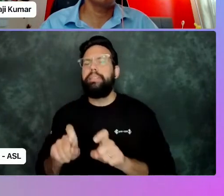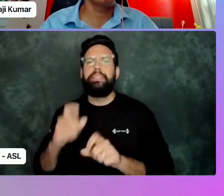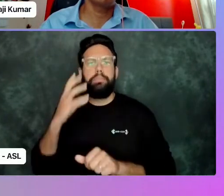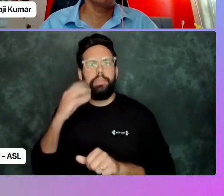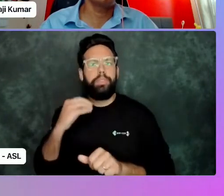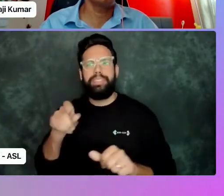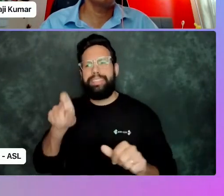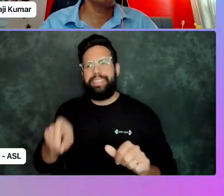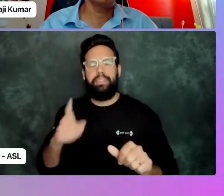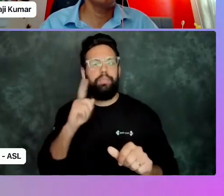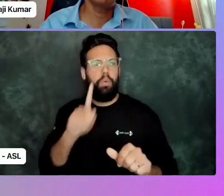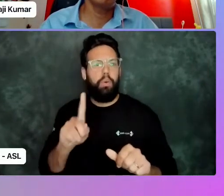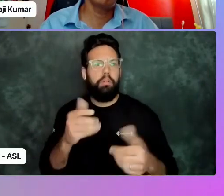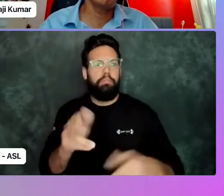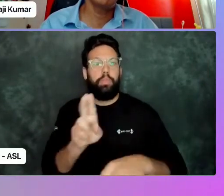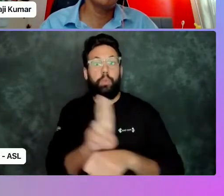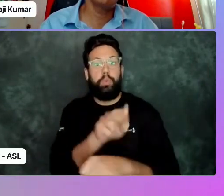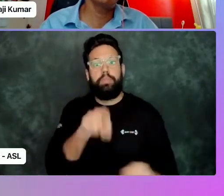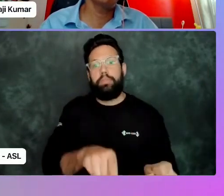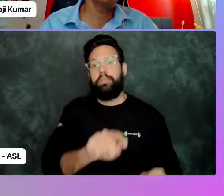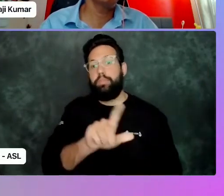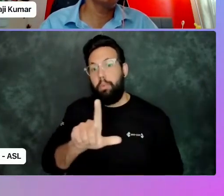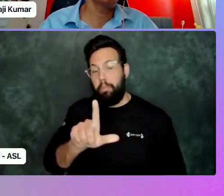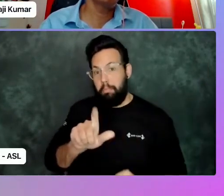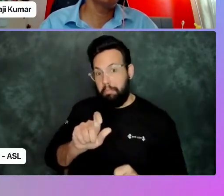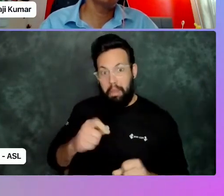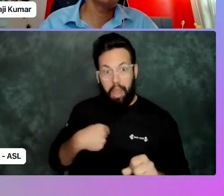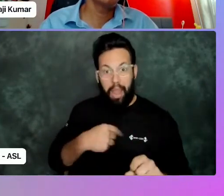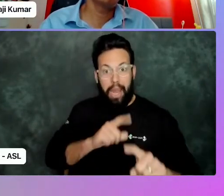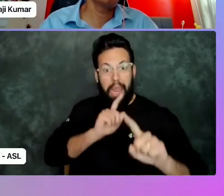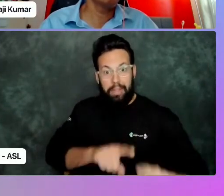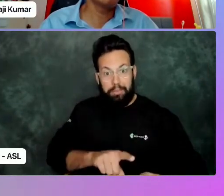I can answer, I don't know if Shivaji, if you wanna answer from experience, put you on the spot.